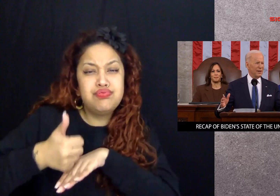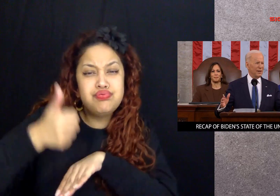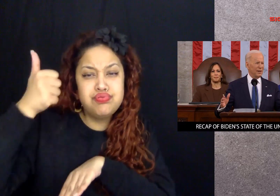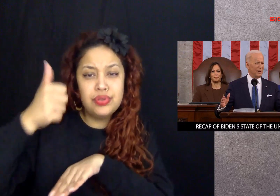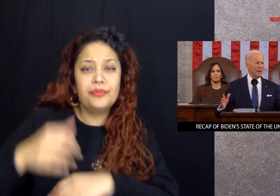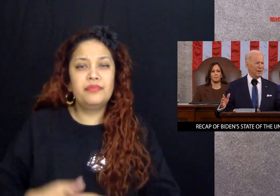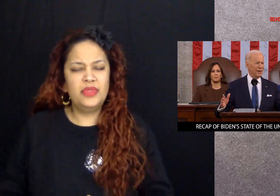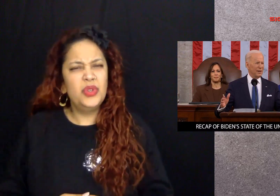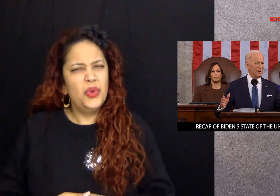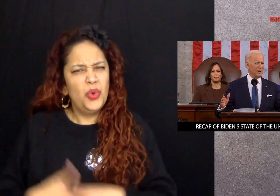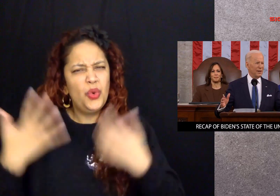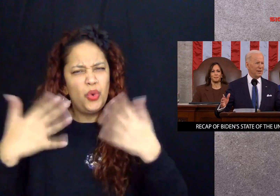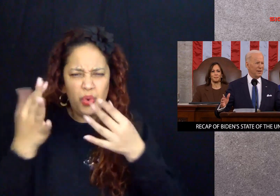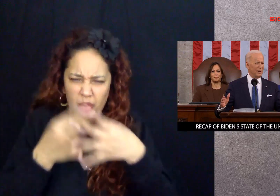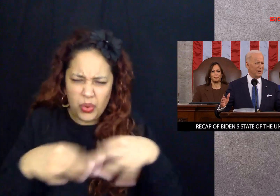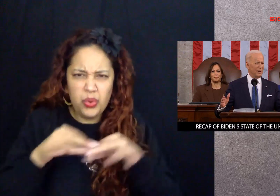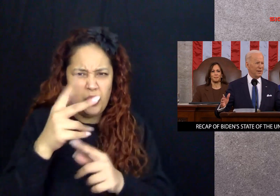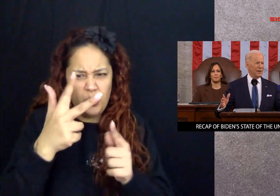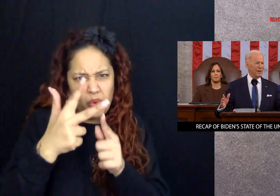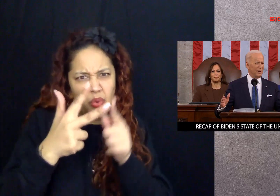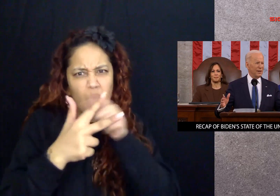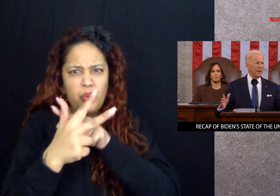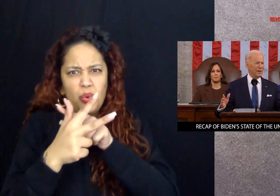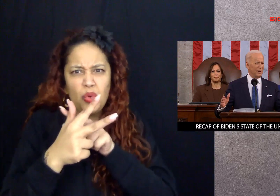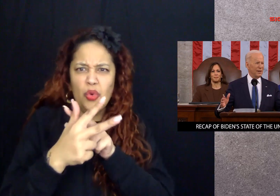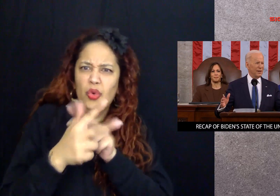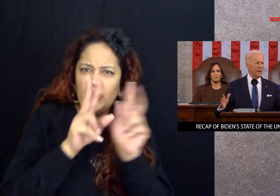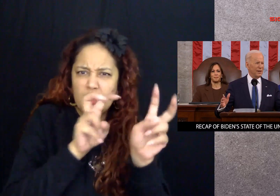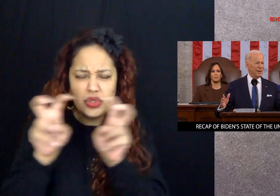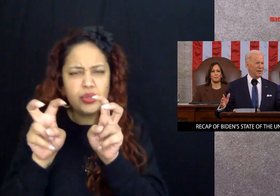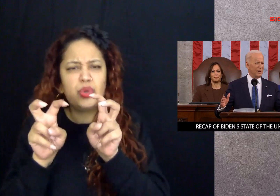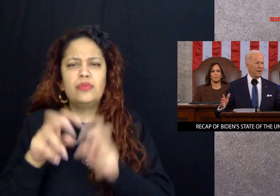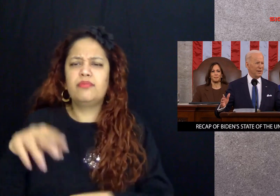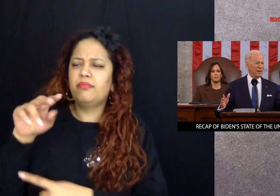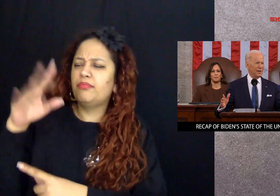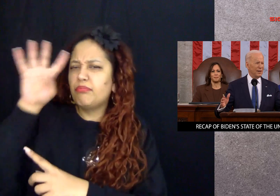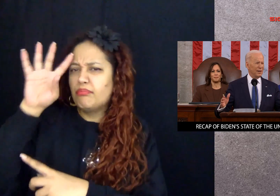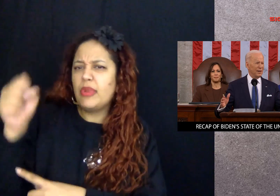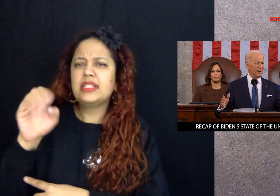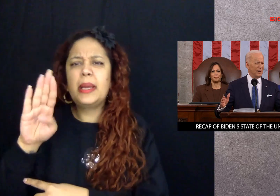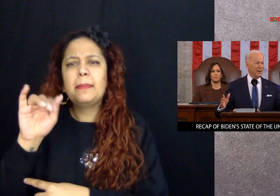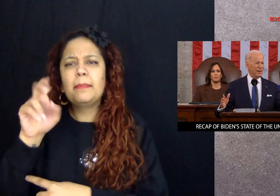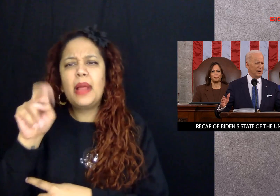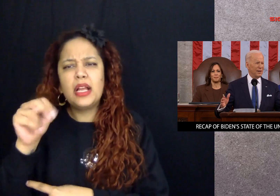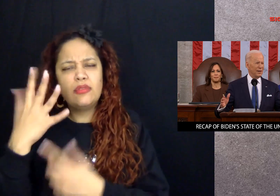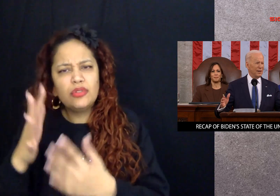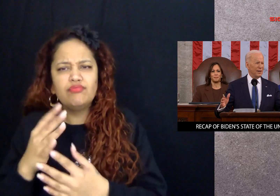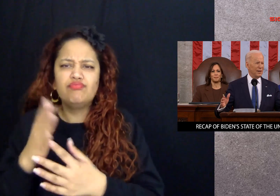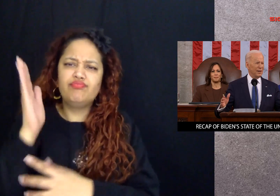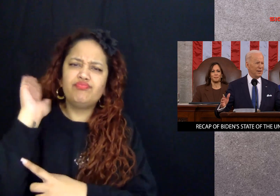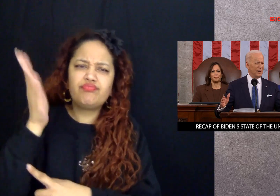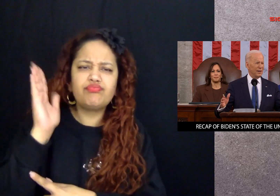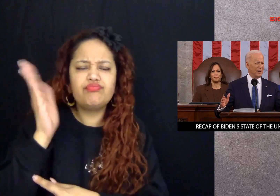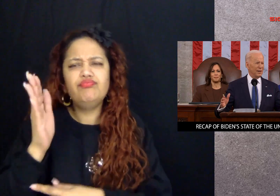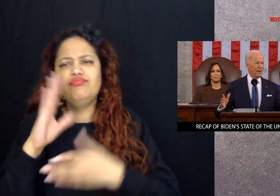the war the pandemic and the inflation those were the key issues